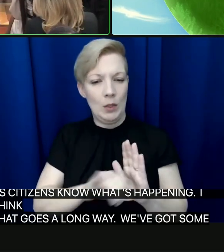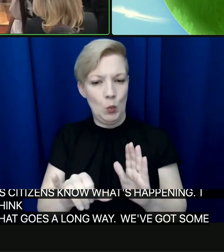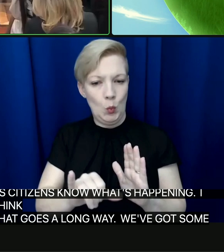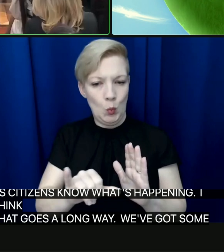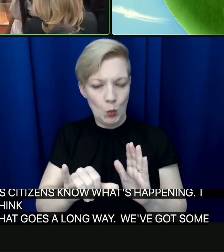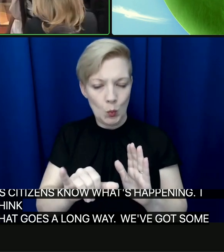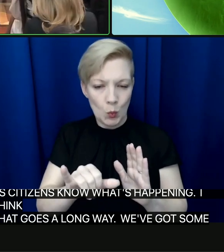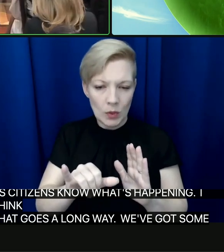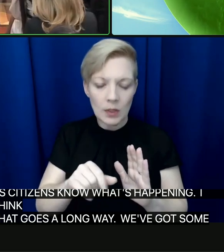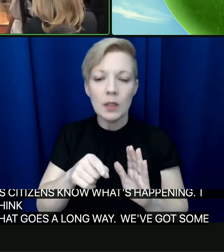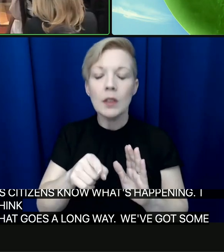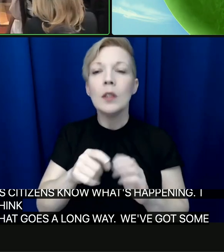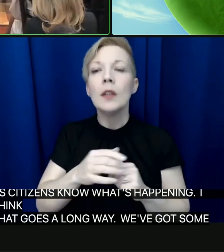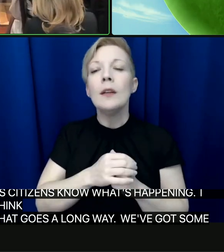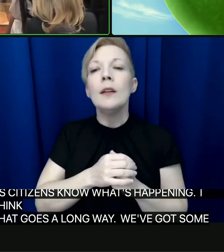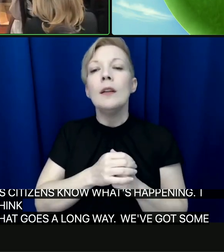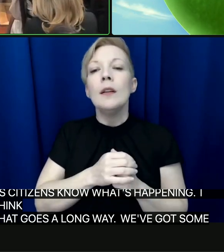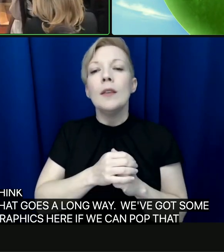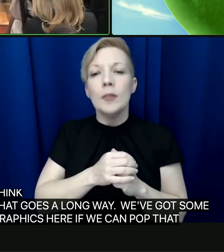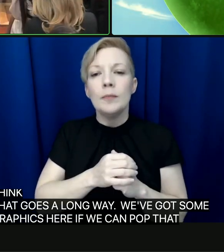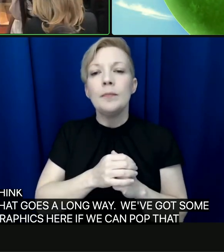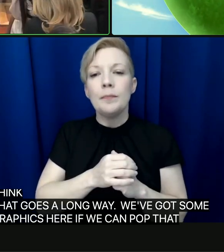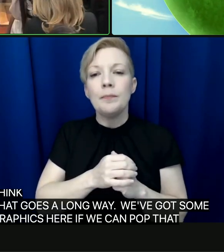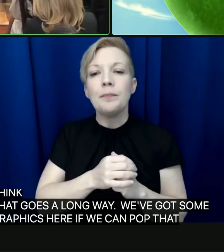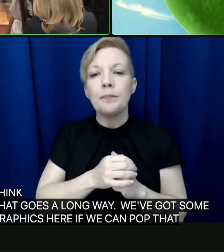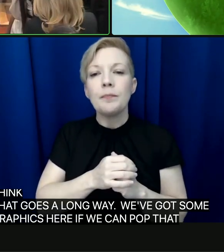because as we there's a there's a kind of a nexus,